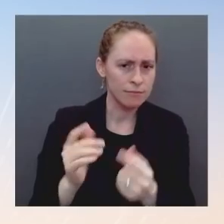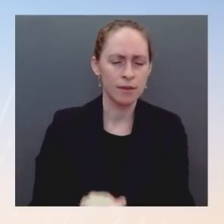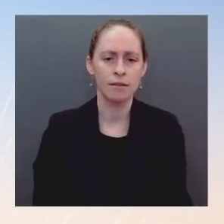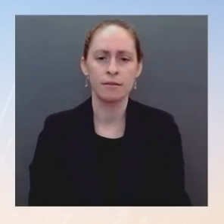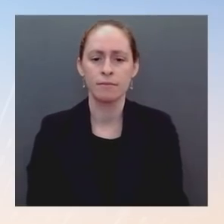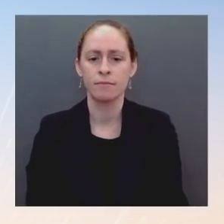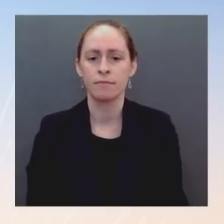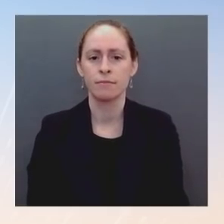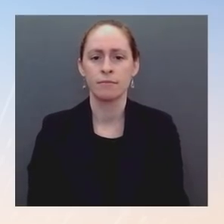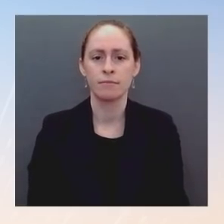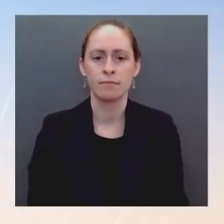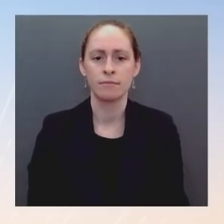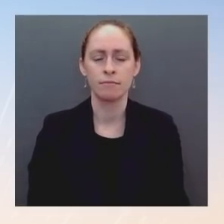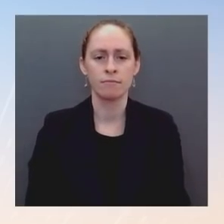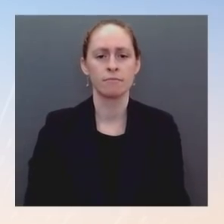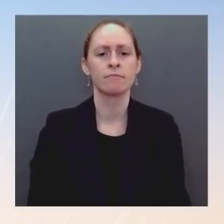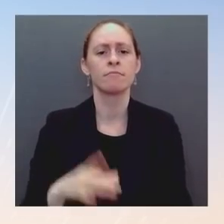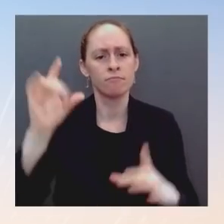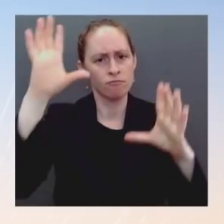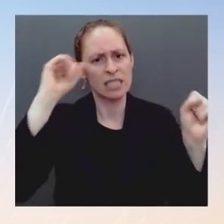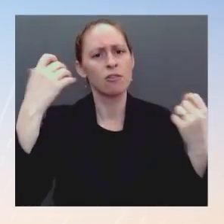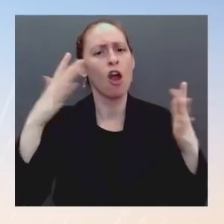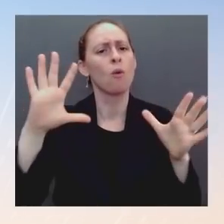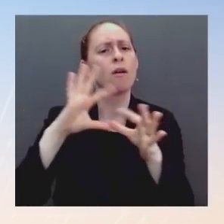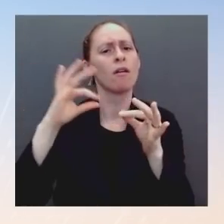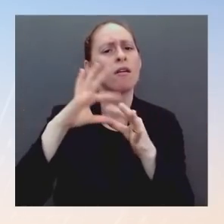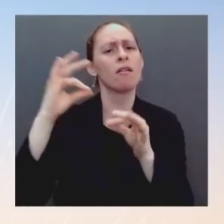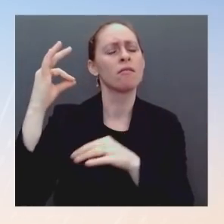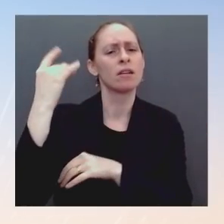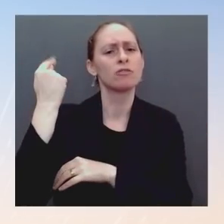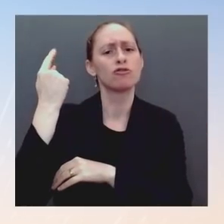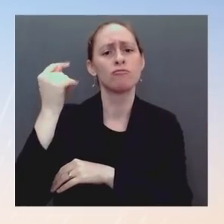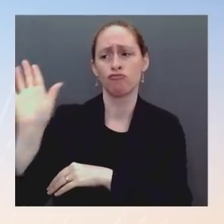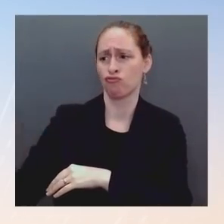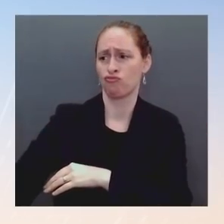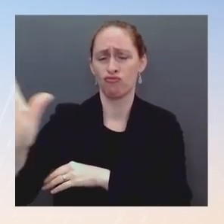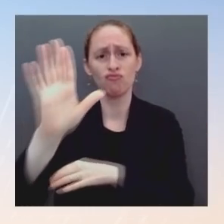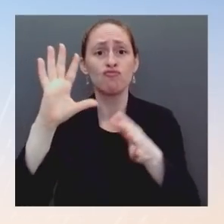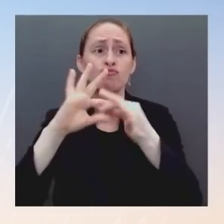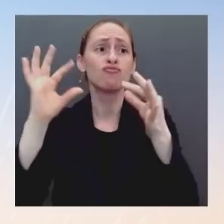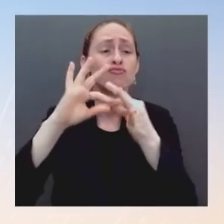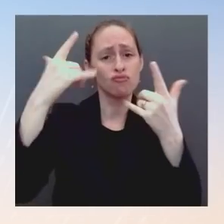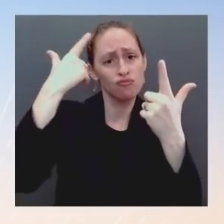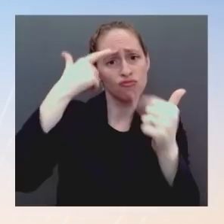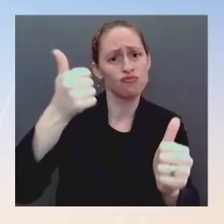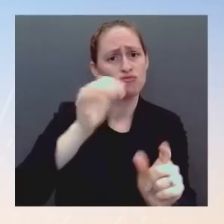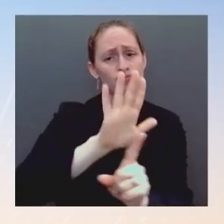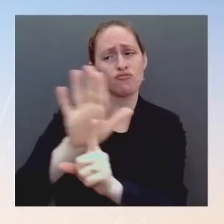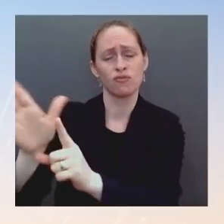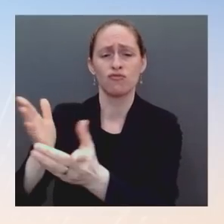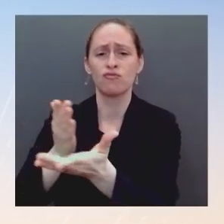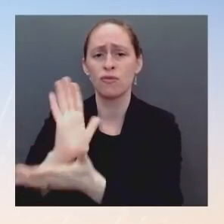The Press: Just today we've heard Russian diplomats say they see hysteria, "PR stunt," "megaphone diplomacy"